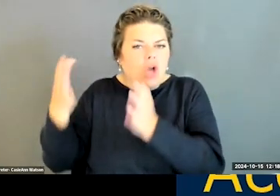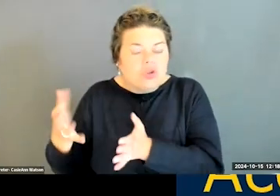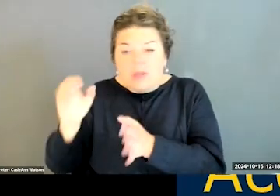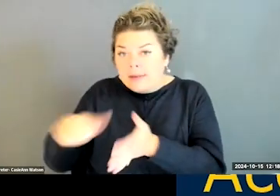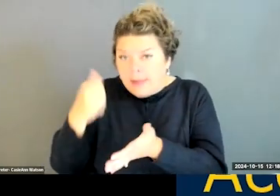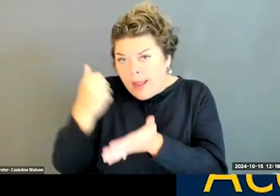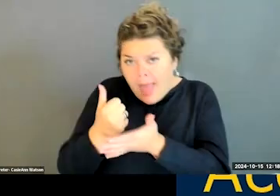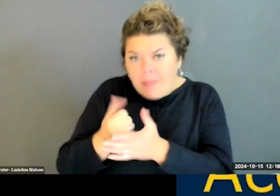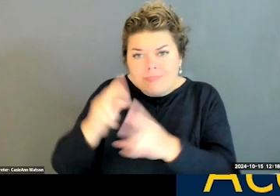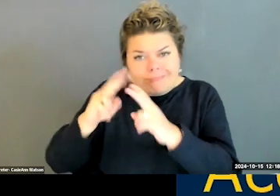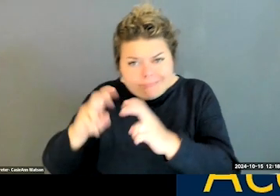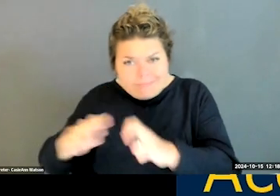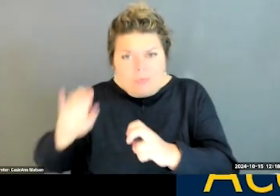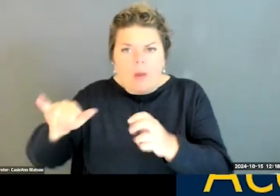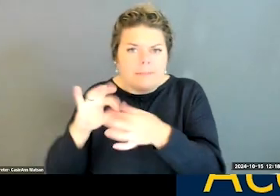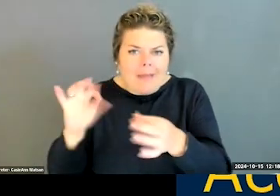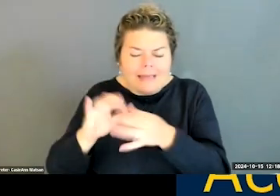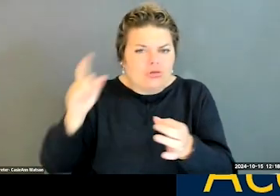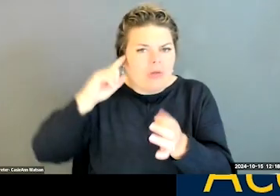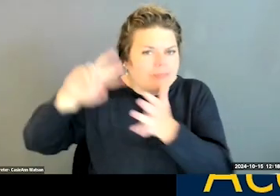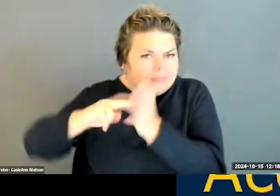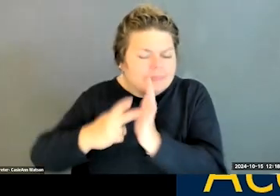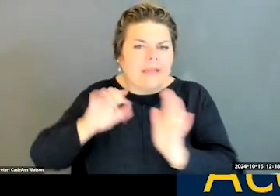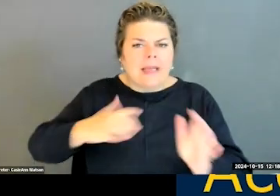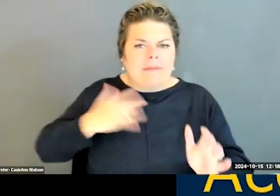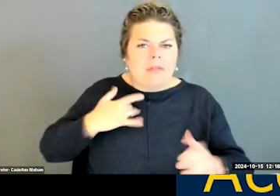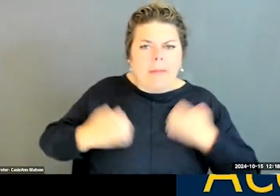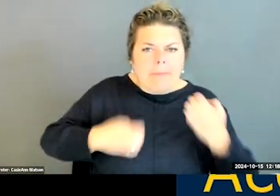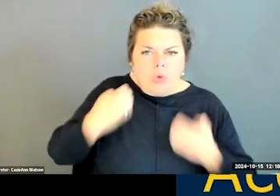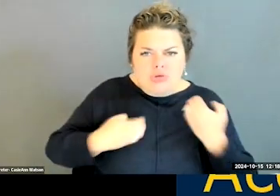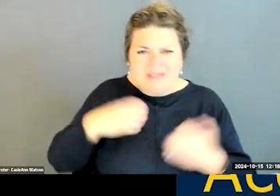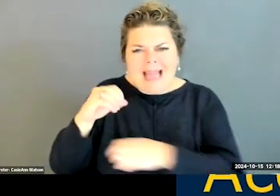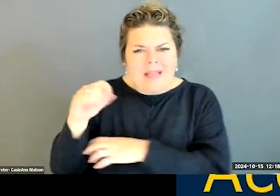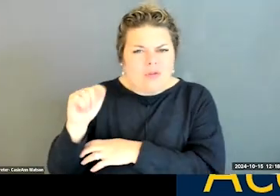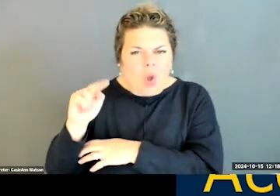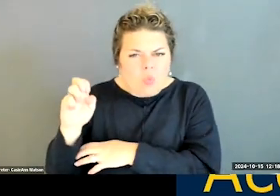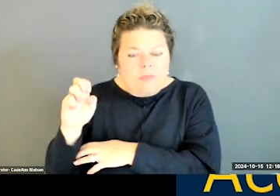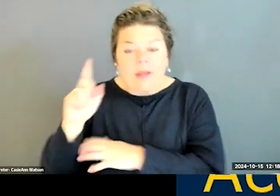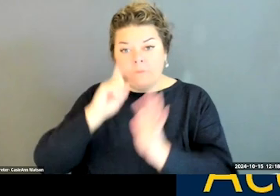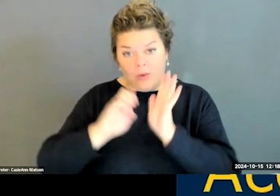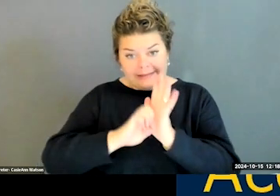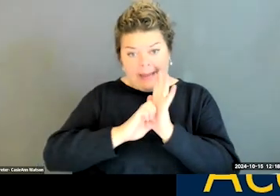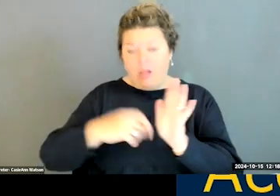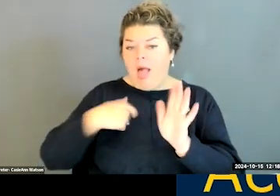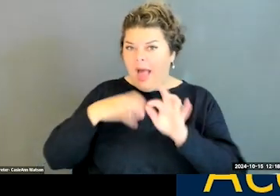and determine the emotional context and the tone. So in the example here on the screen, I've typed into the Judge,